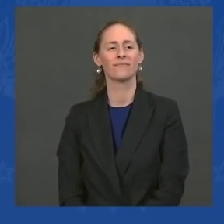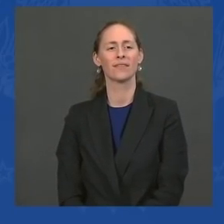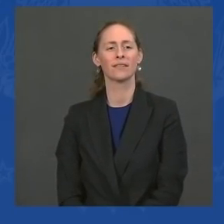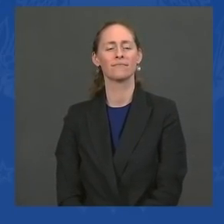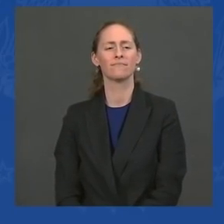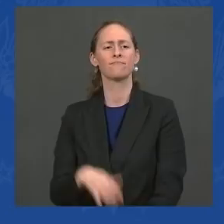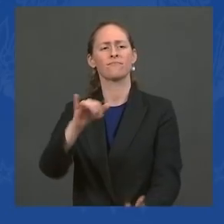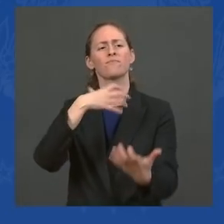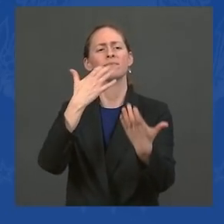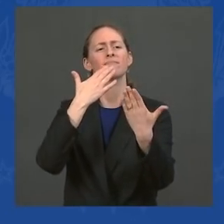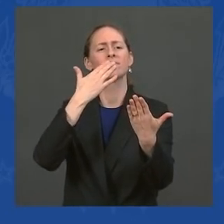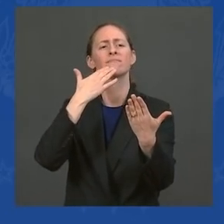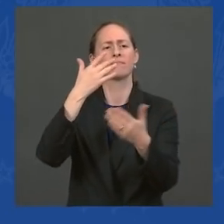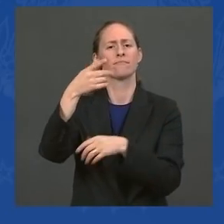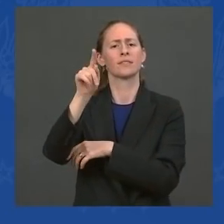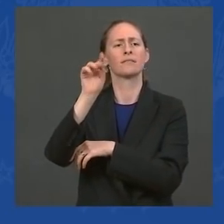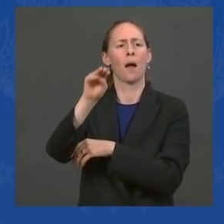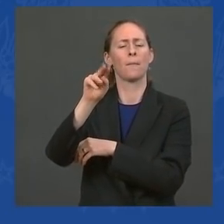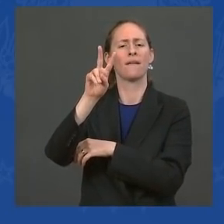for being here today because he's about preservation.